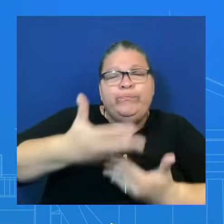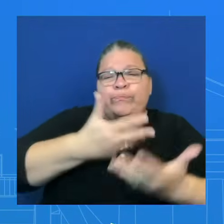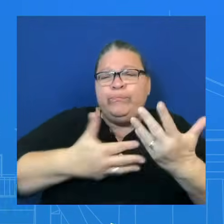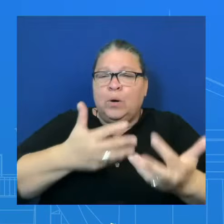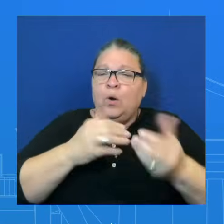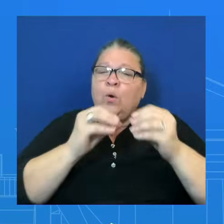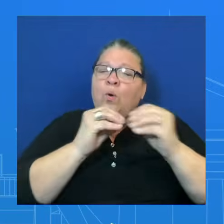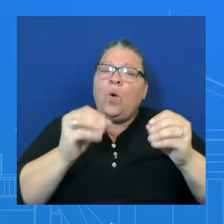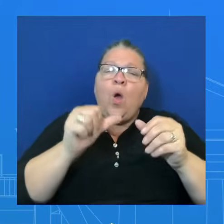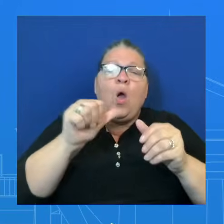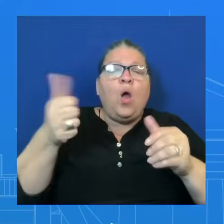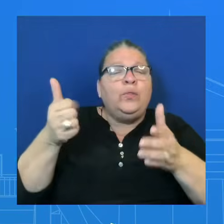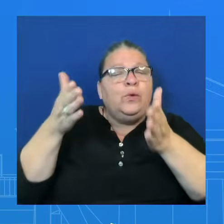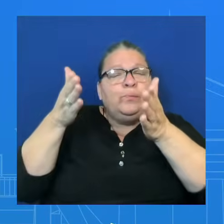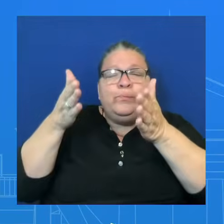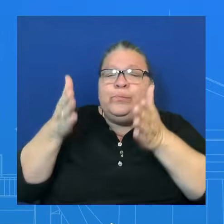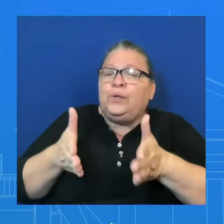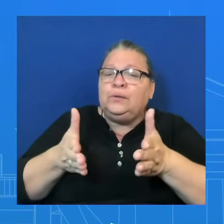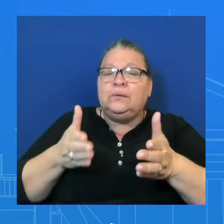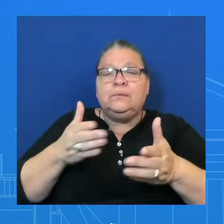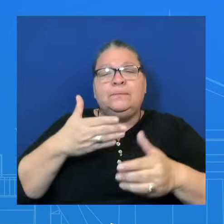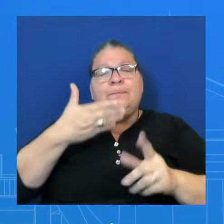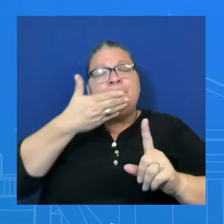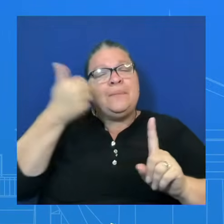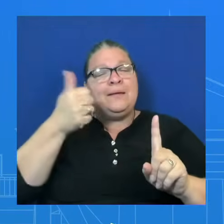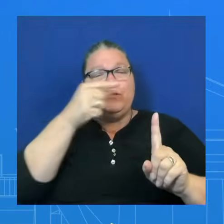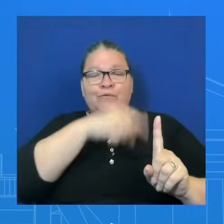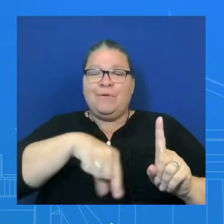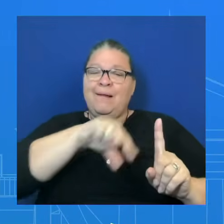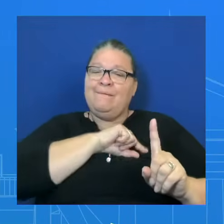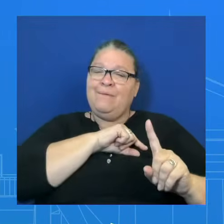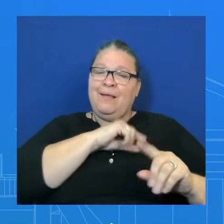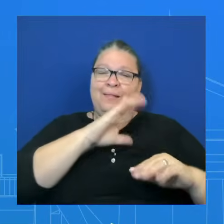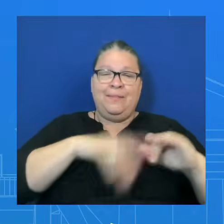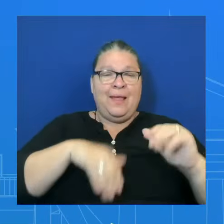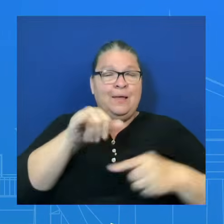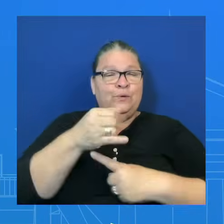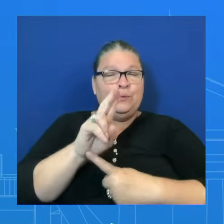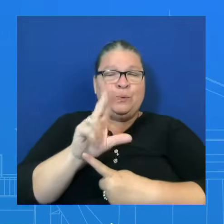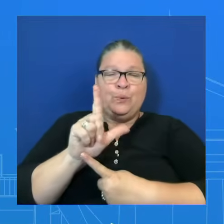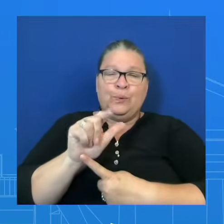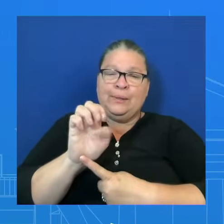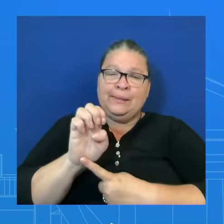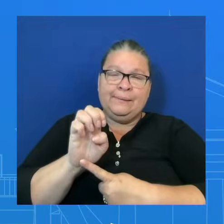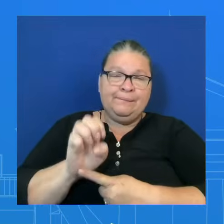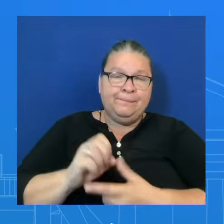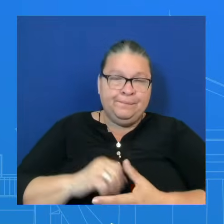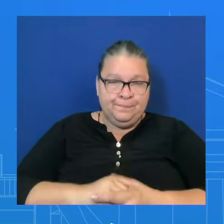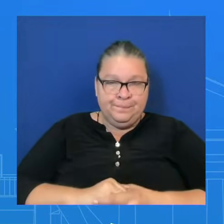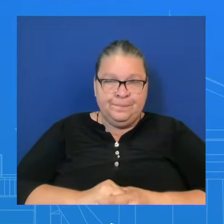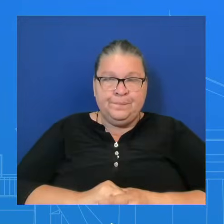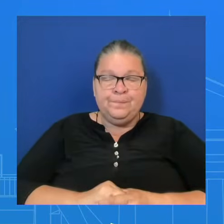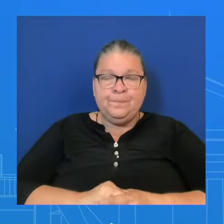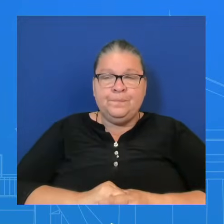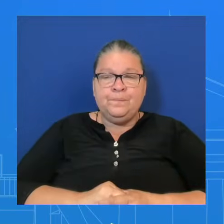than Julie Su for the job of Secretary of Labor." So this is a full-court press to get Julie confirmed.